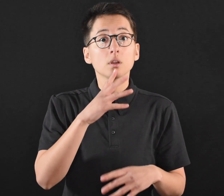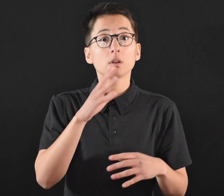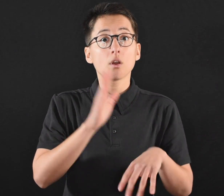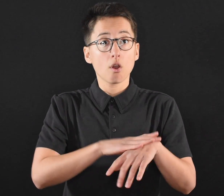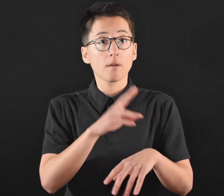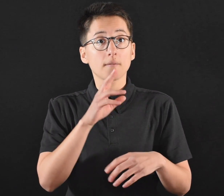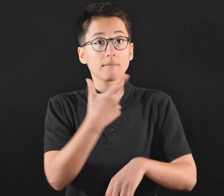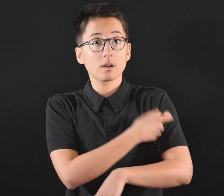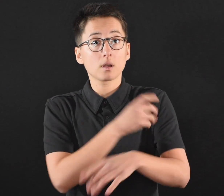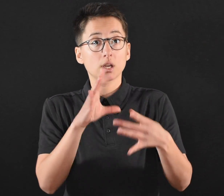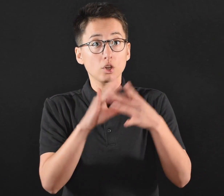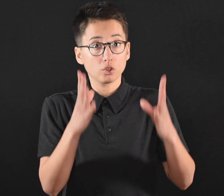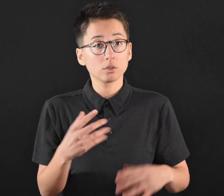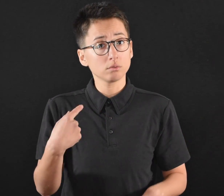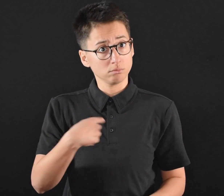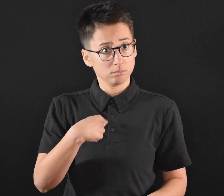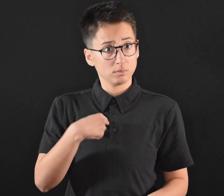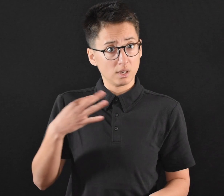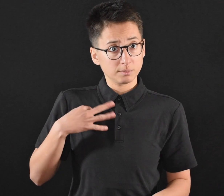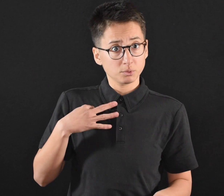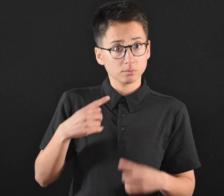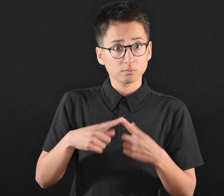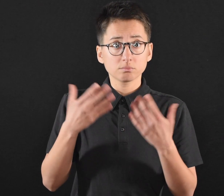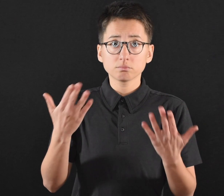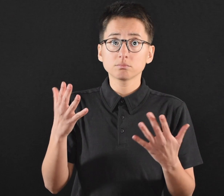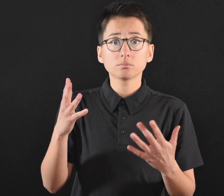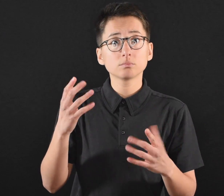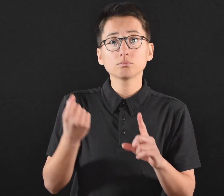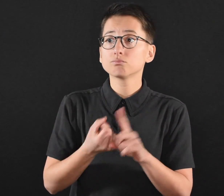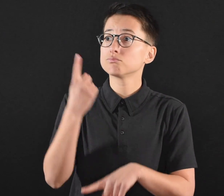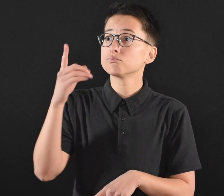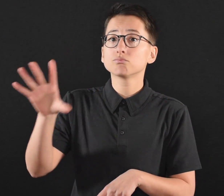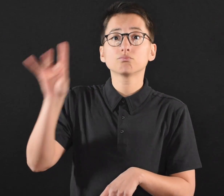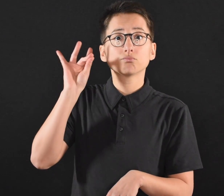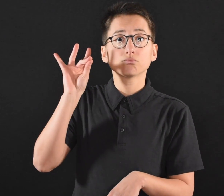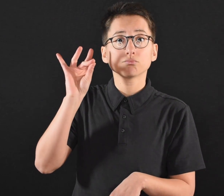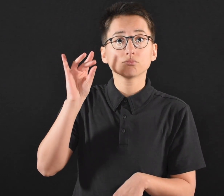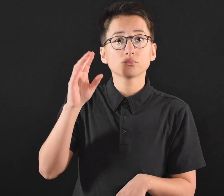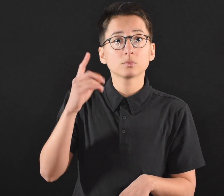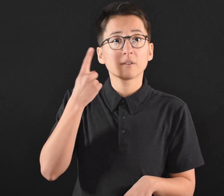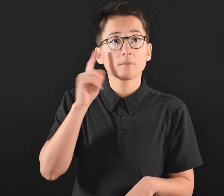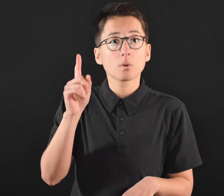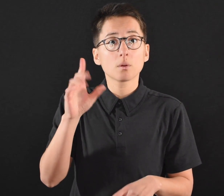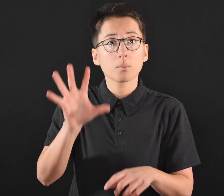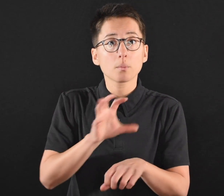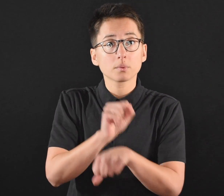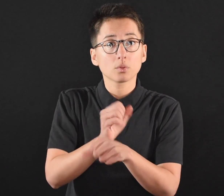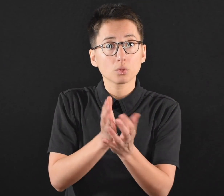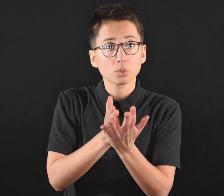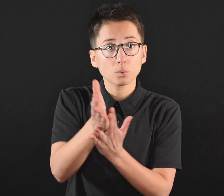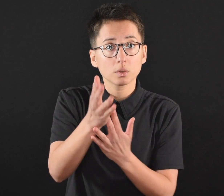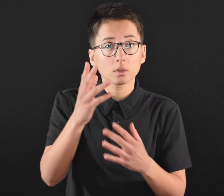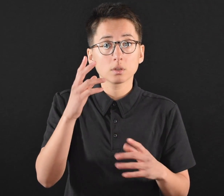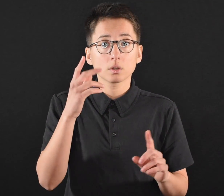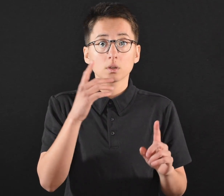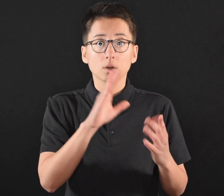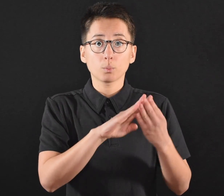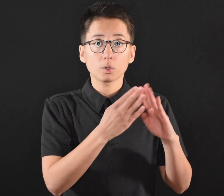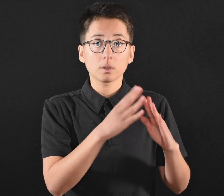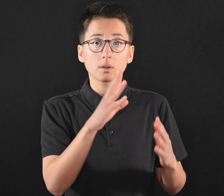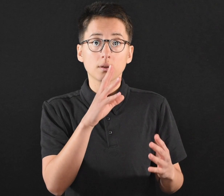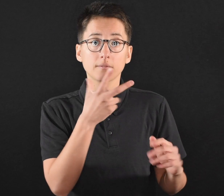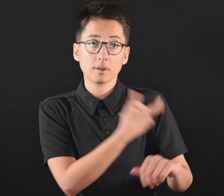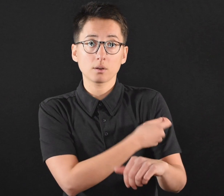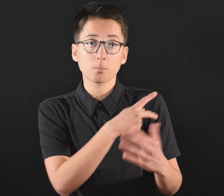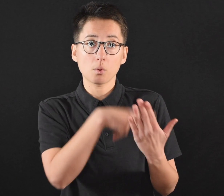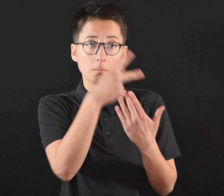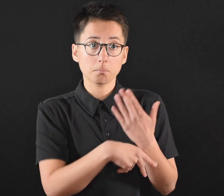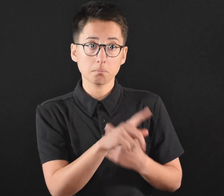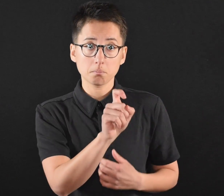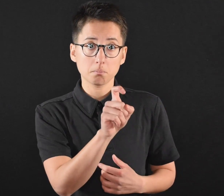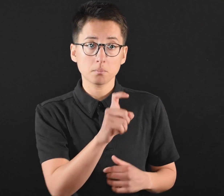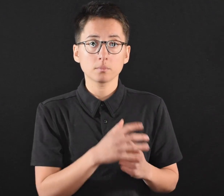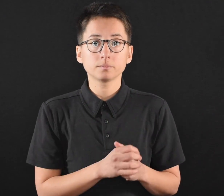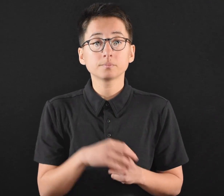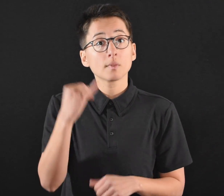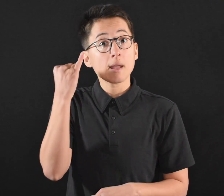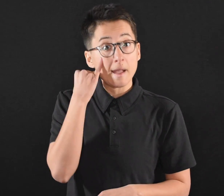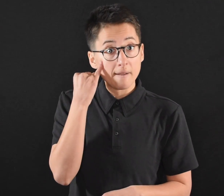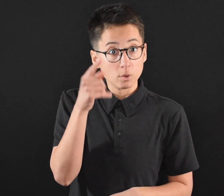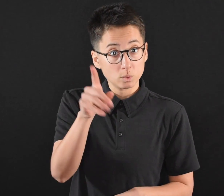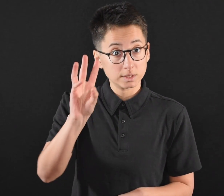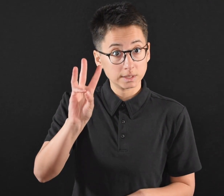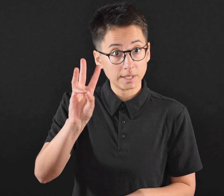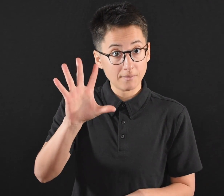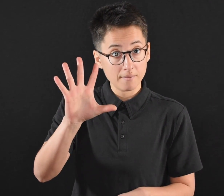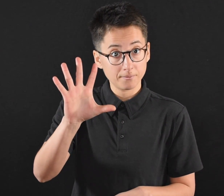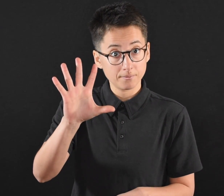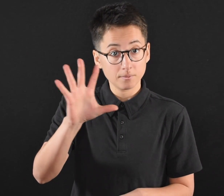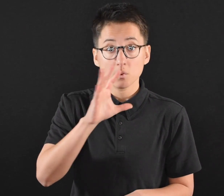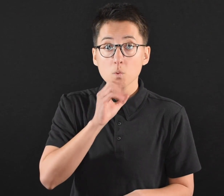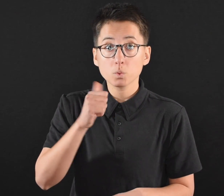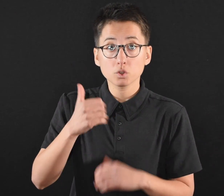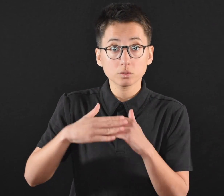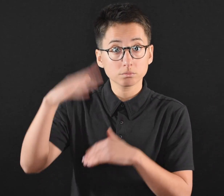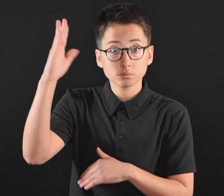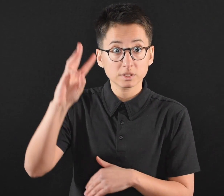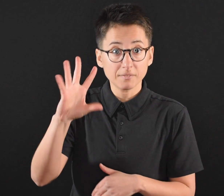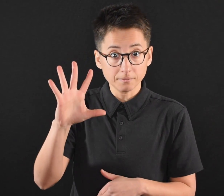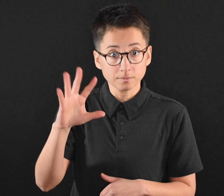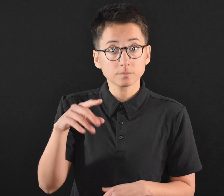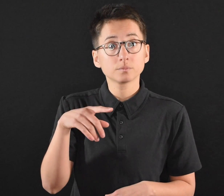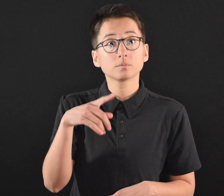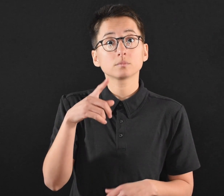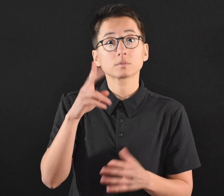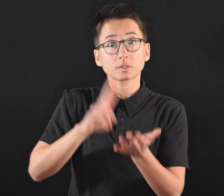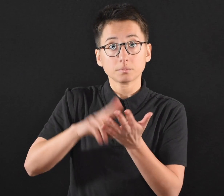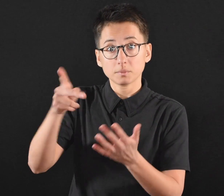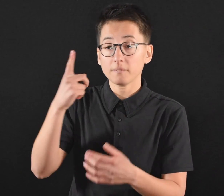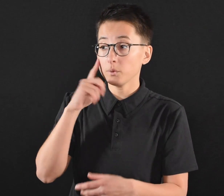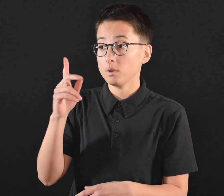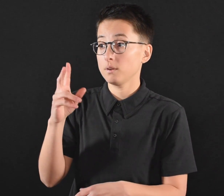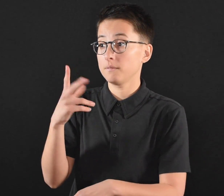● Go to mn.gov/vaccineconnector to sign up.